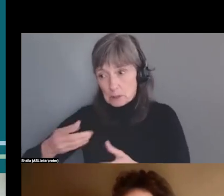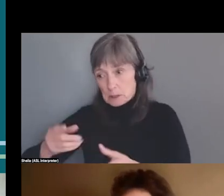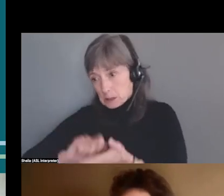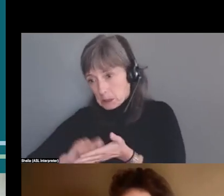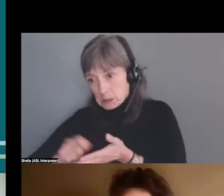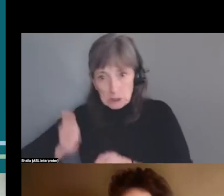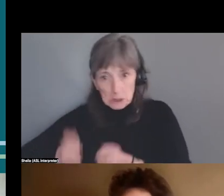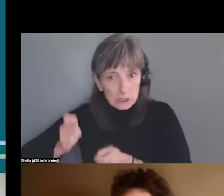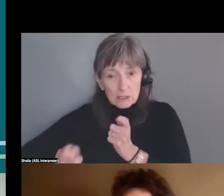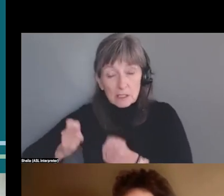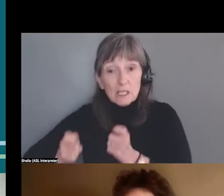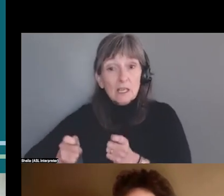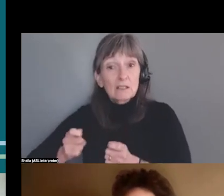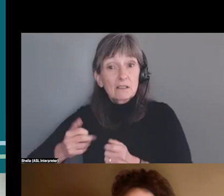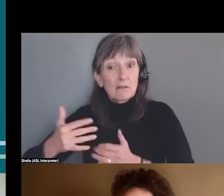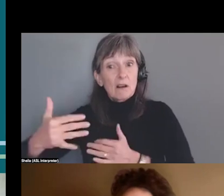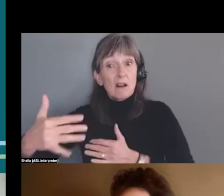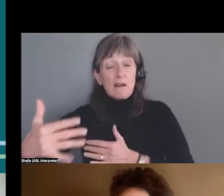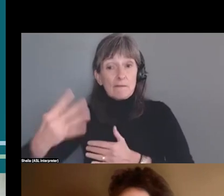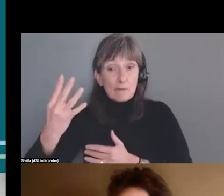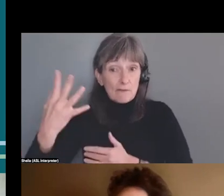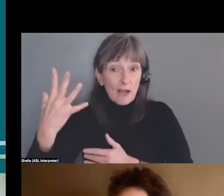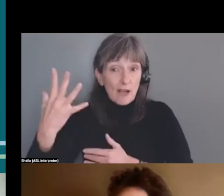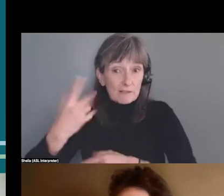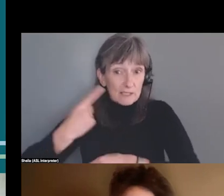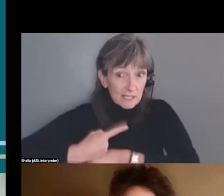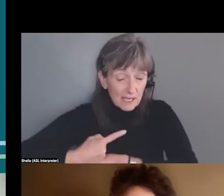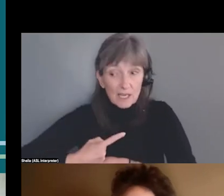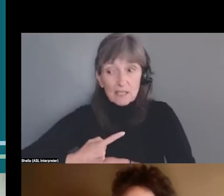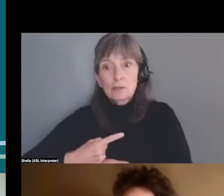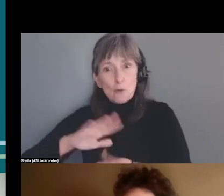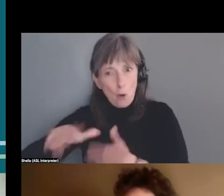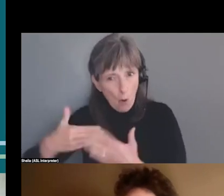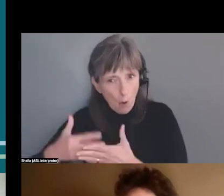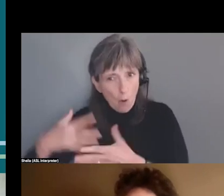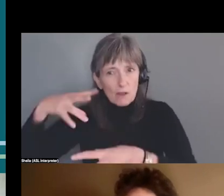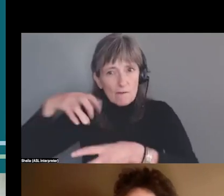many different parts of the book. Everything has been going through many different hands and eyes.